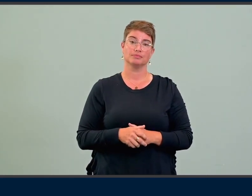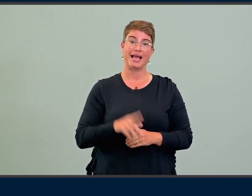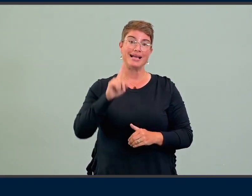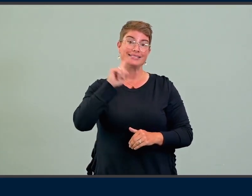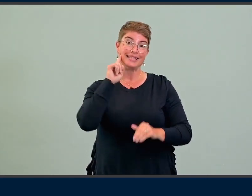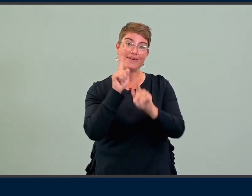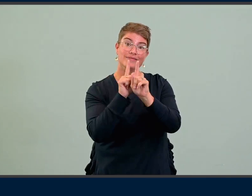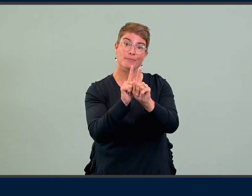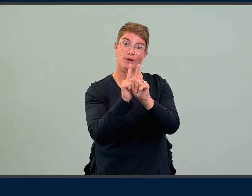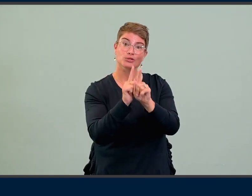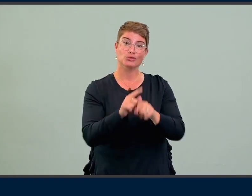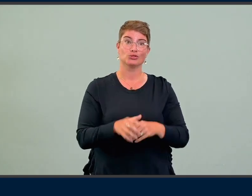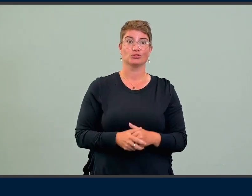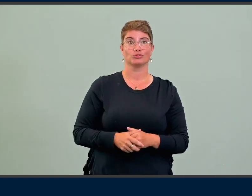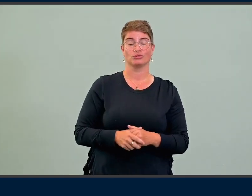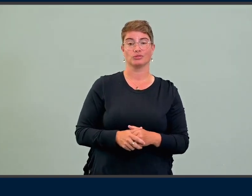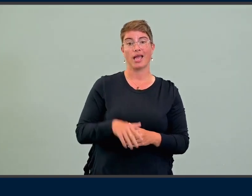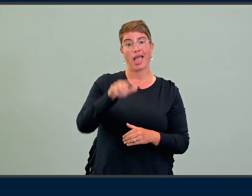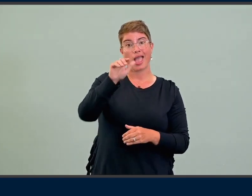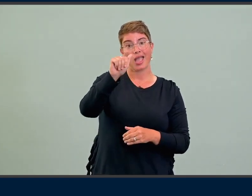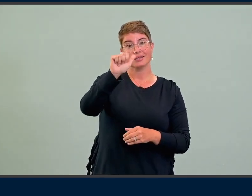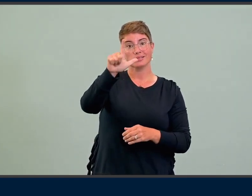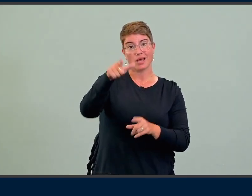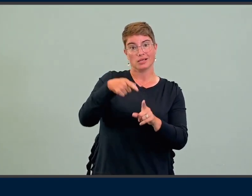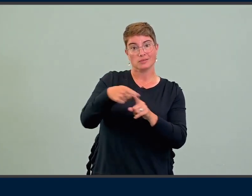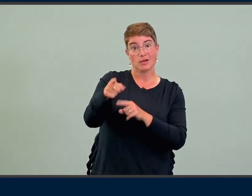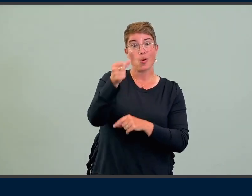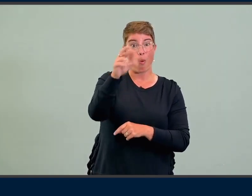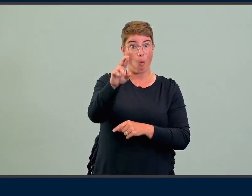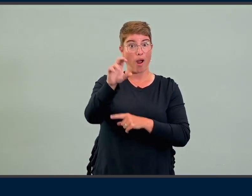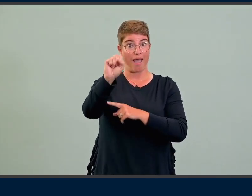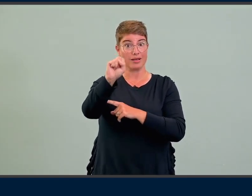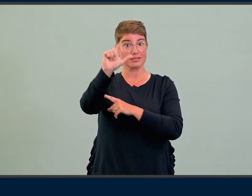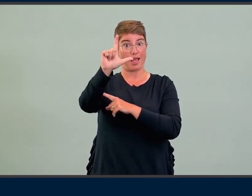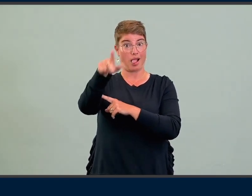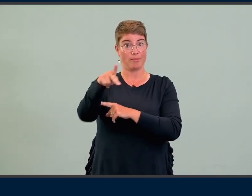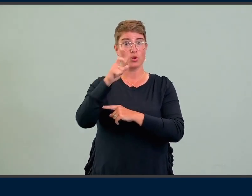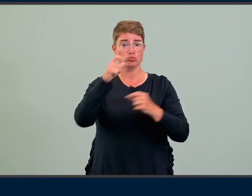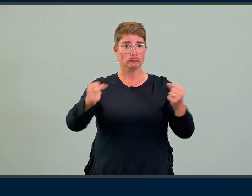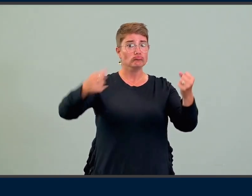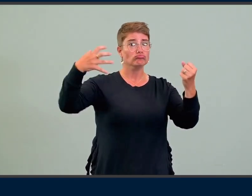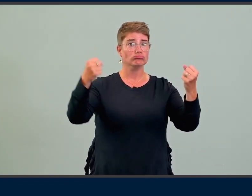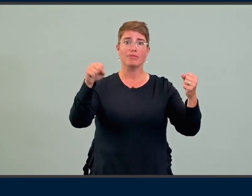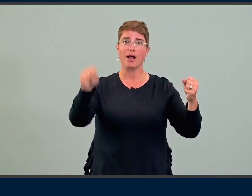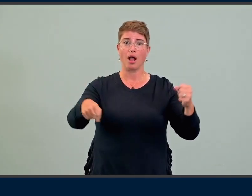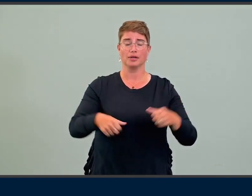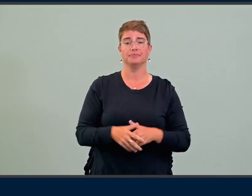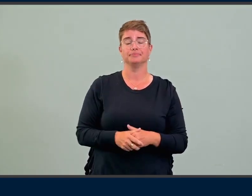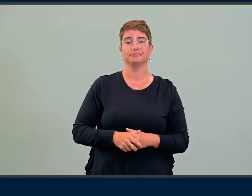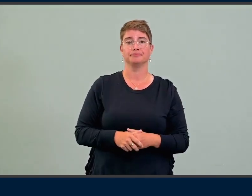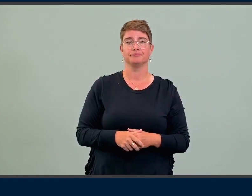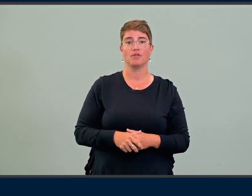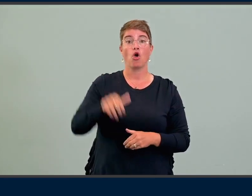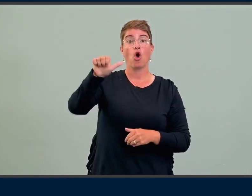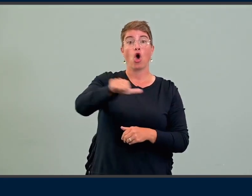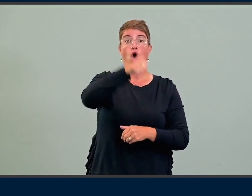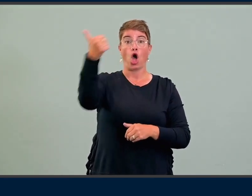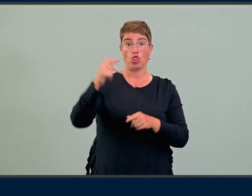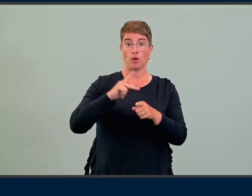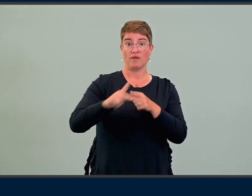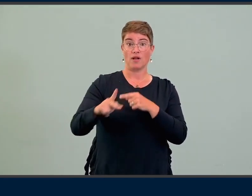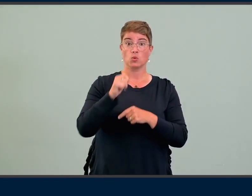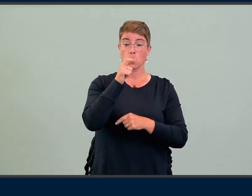a deaf mentor, an ASL specialist, or an SLP who can sign. Other professionals who